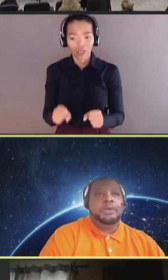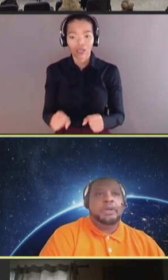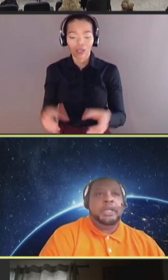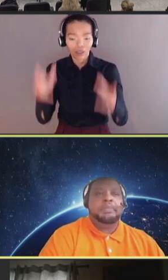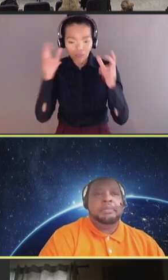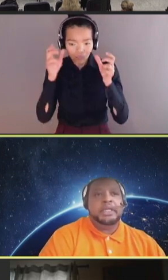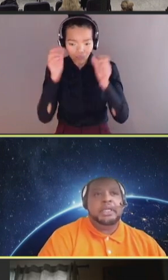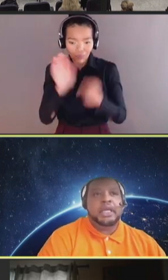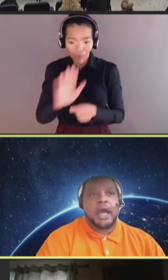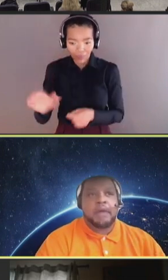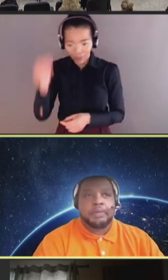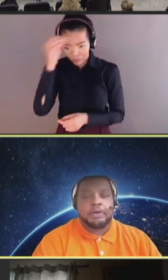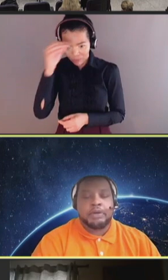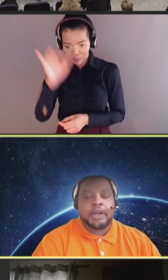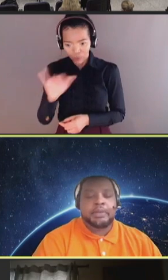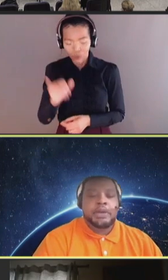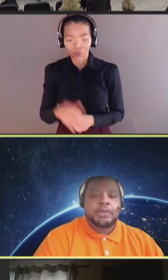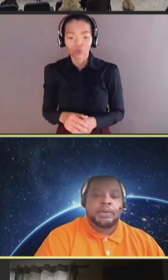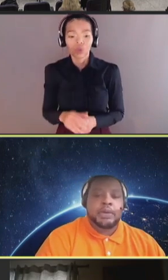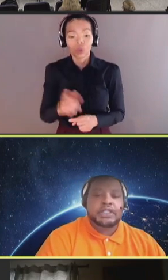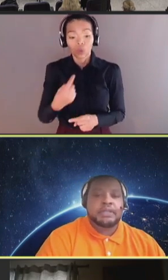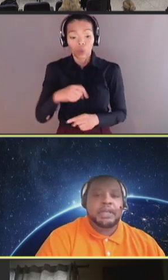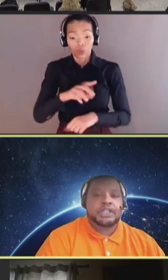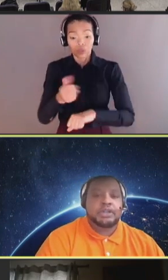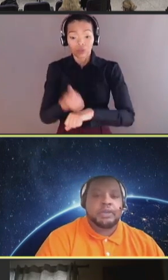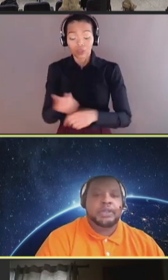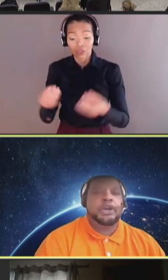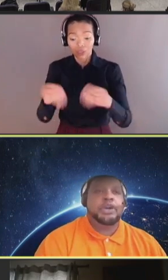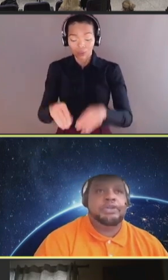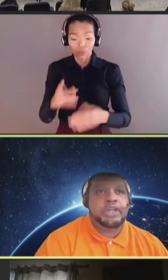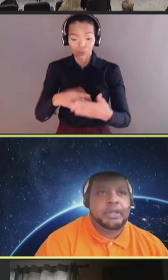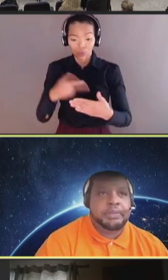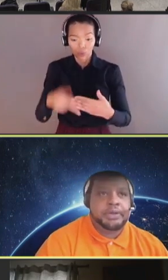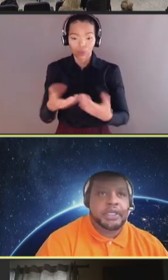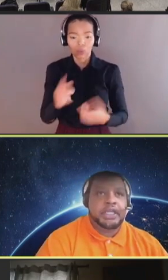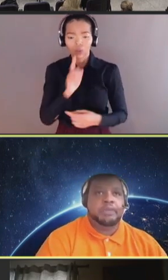were implementing our program, we wanted to make sure that we heard the community